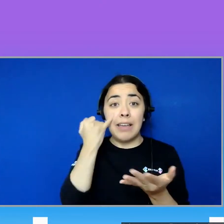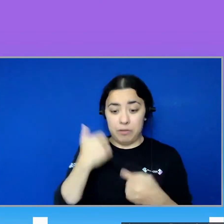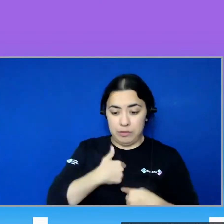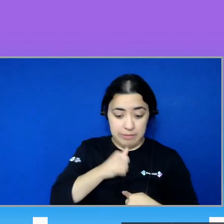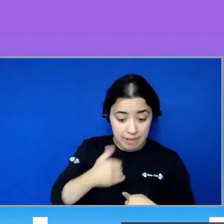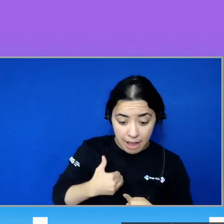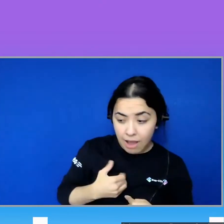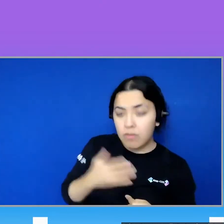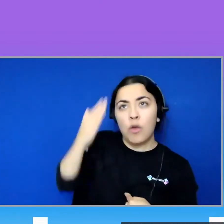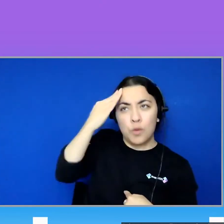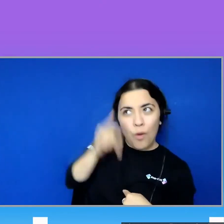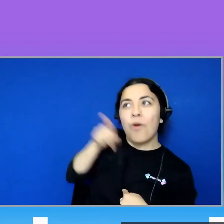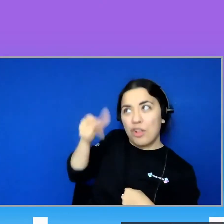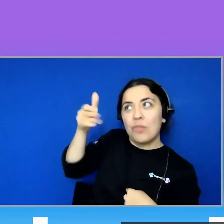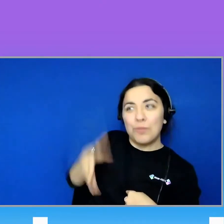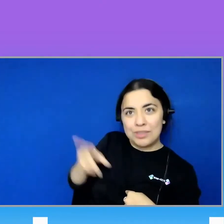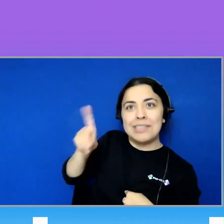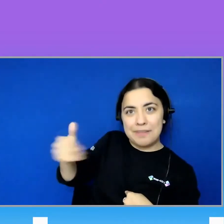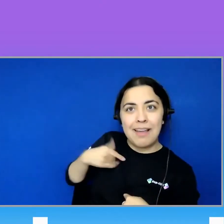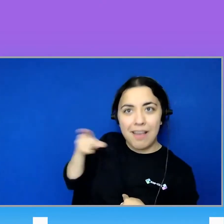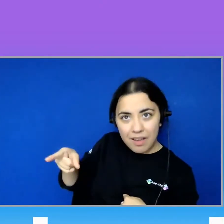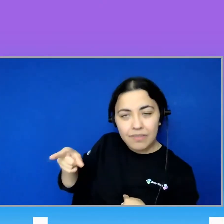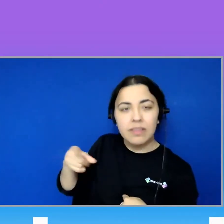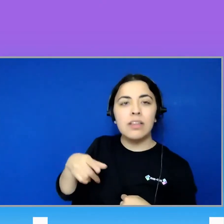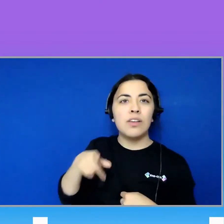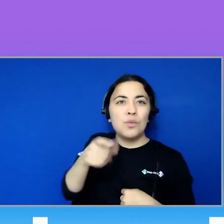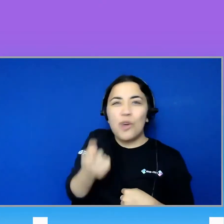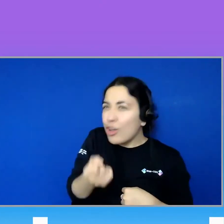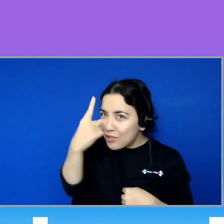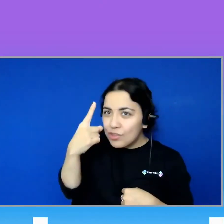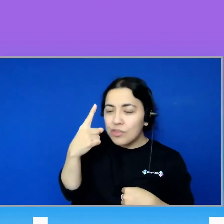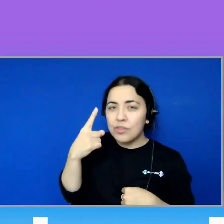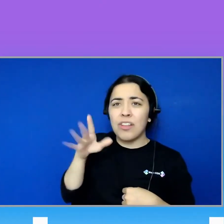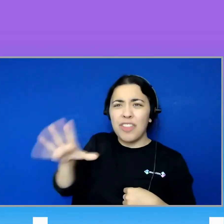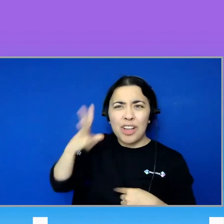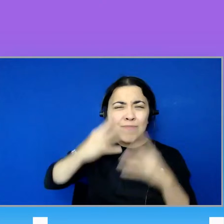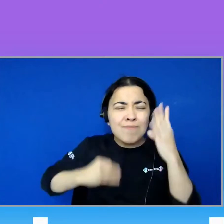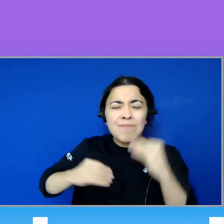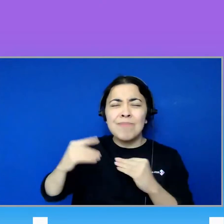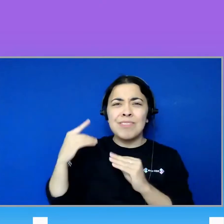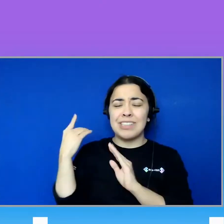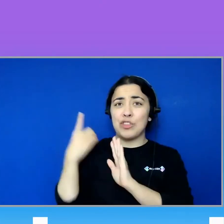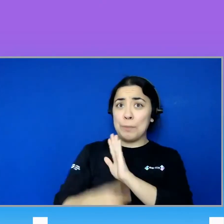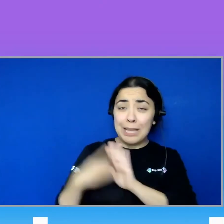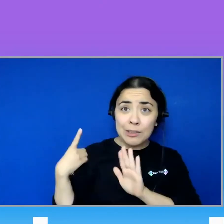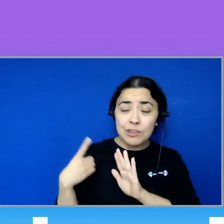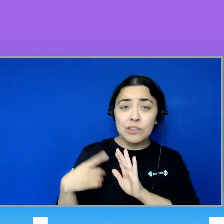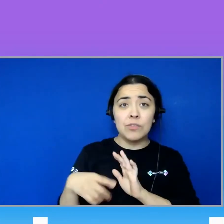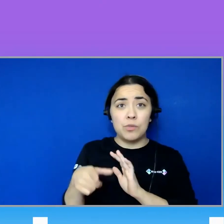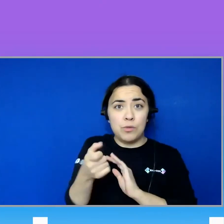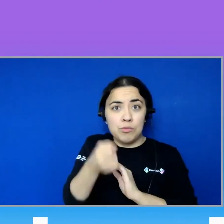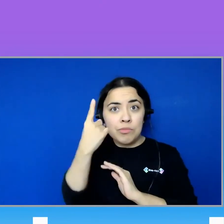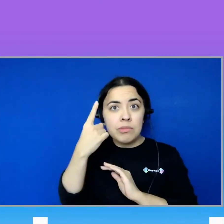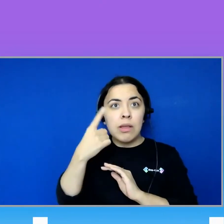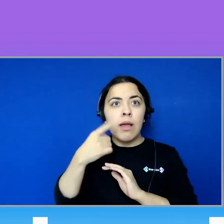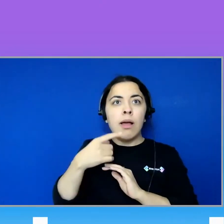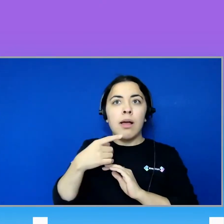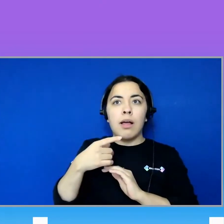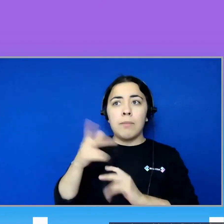did. You understood that the discrimination that was going on